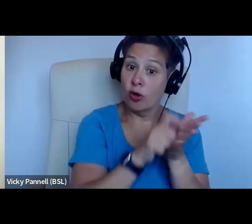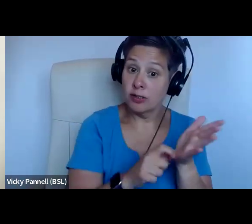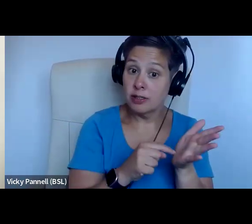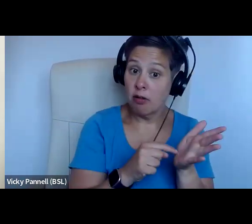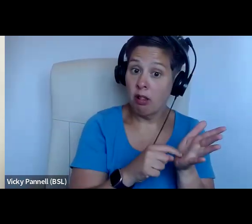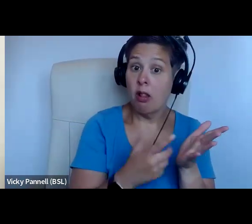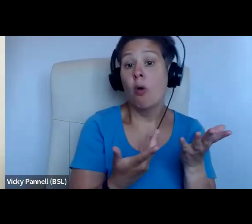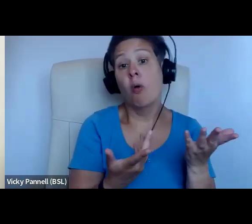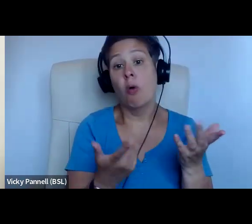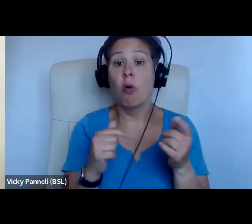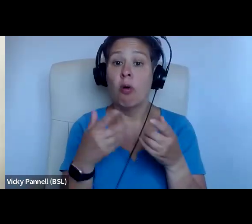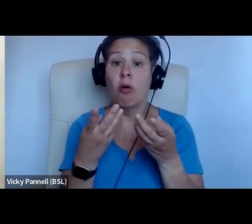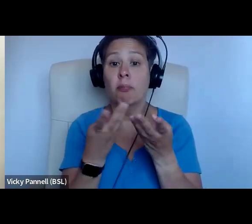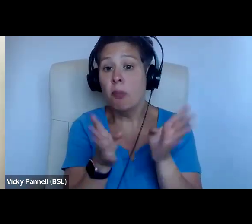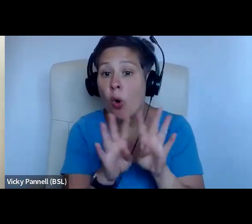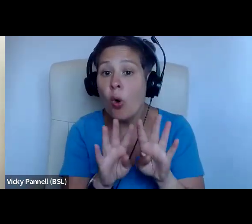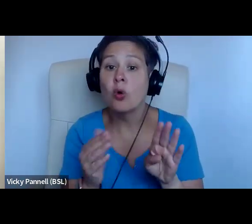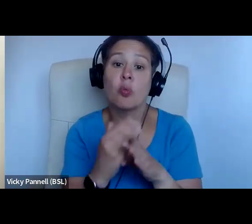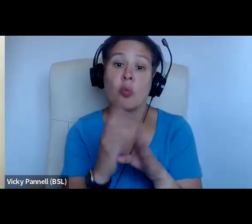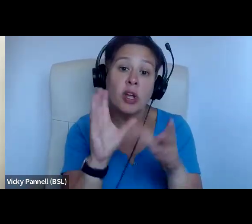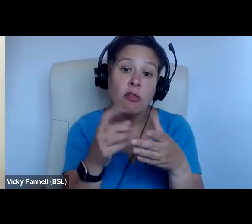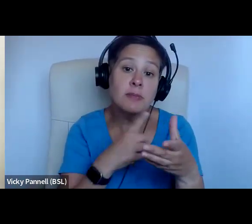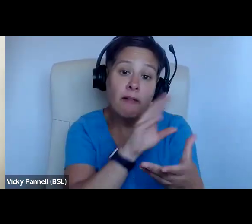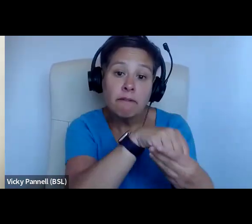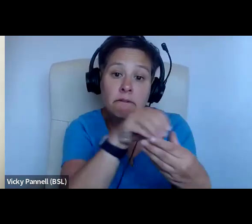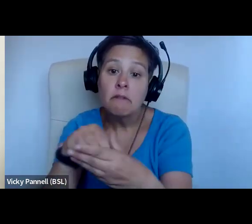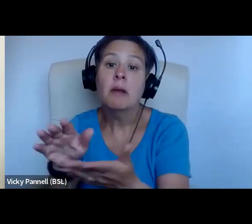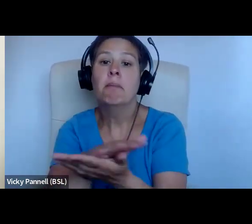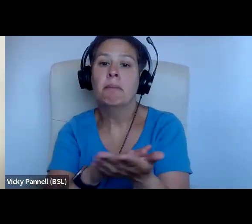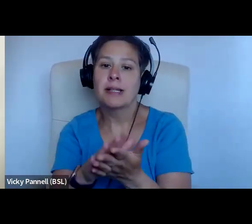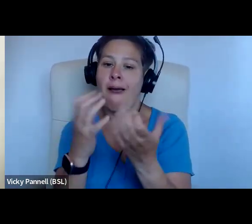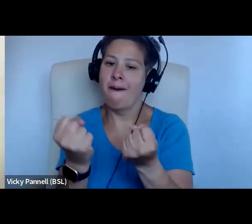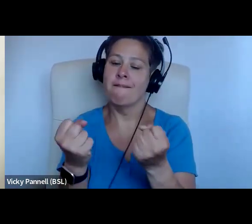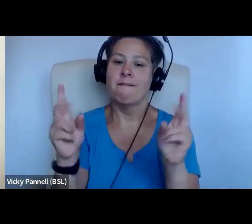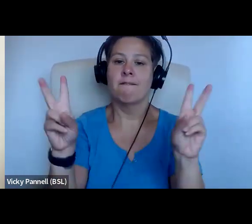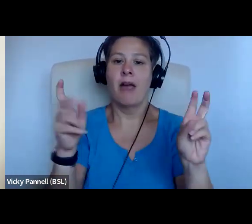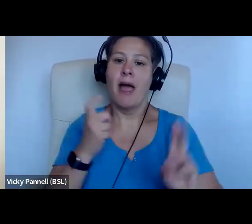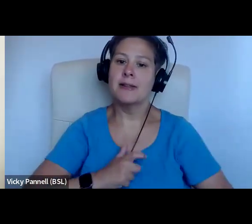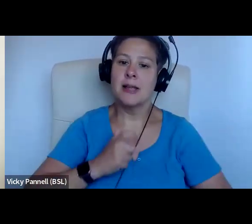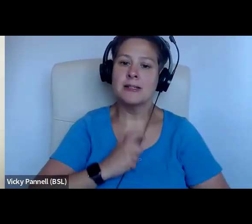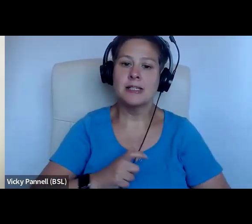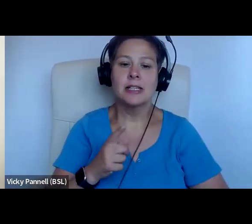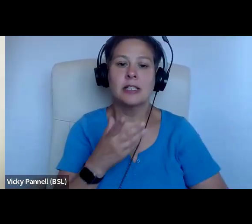And then the final part was, you know, just apply for policy jobs and and, and I know that, you know,